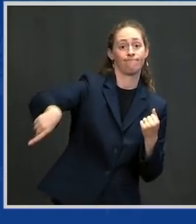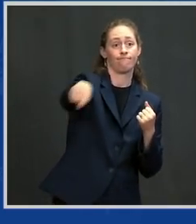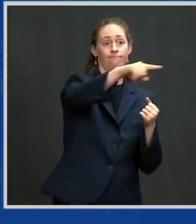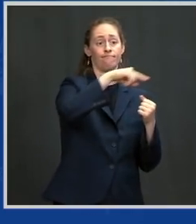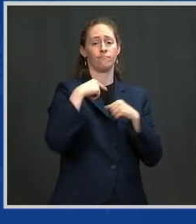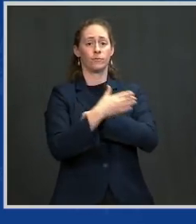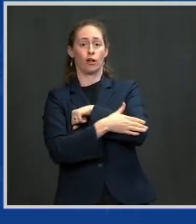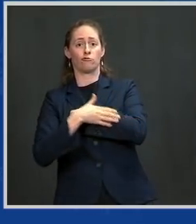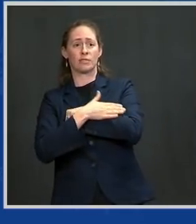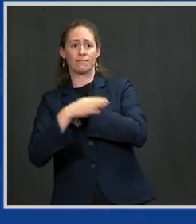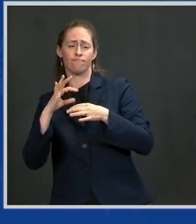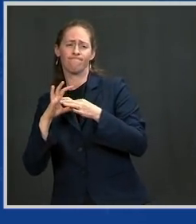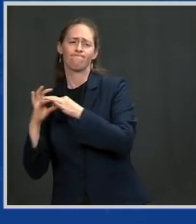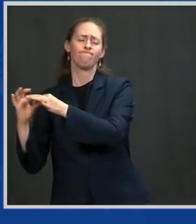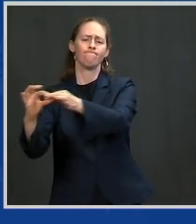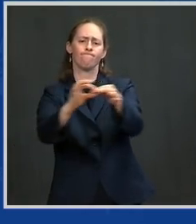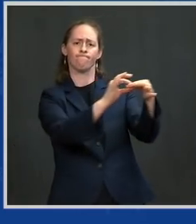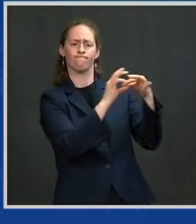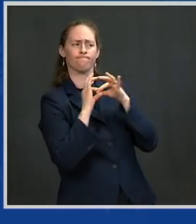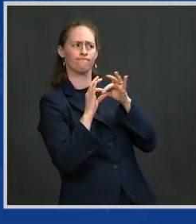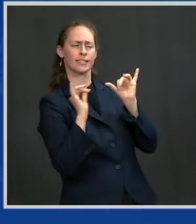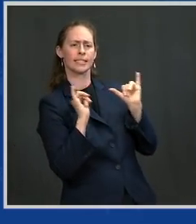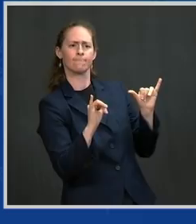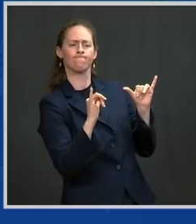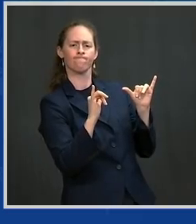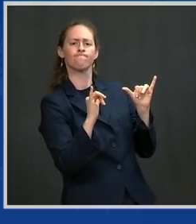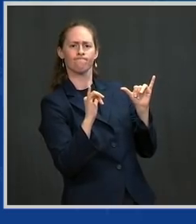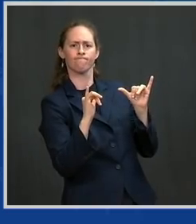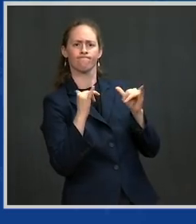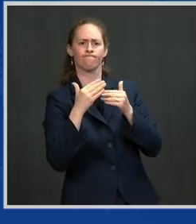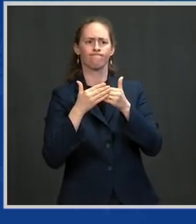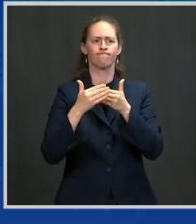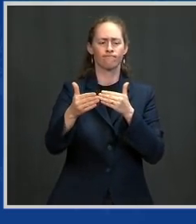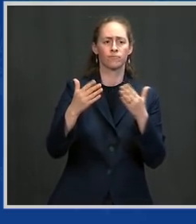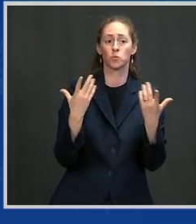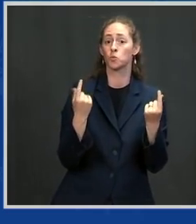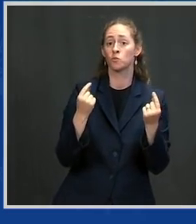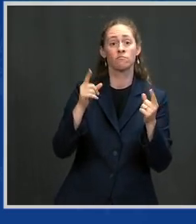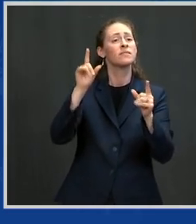And I made a point to make clear that the U.S. commitment to Article 5 of the NATO